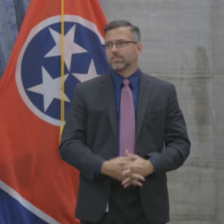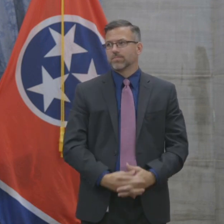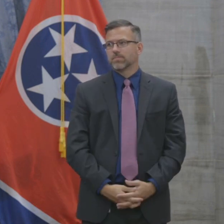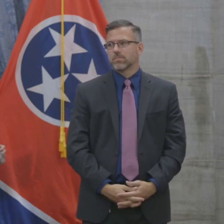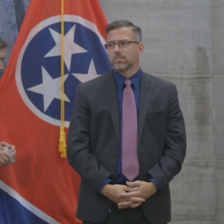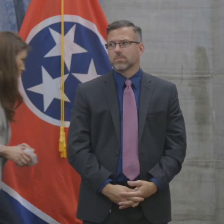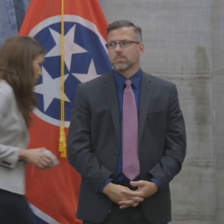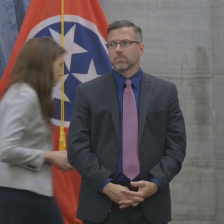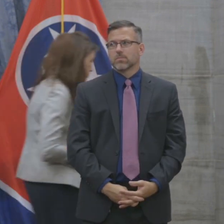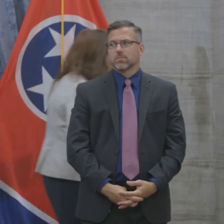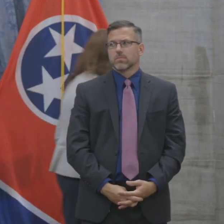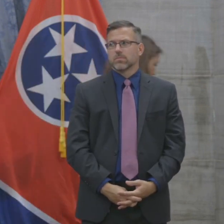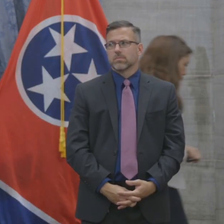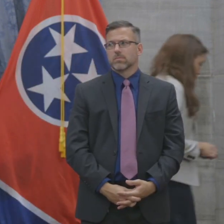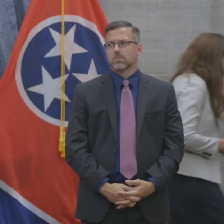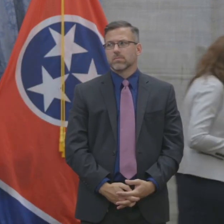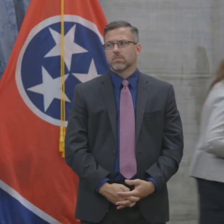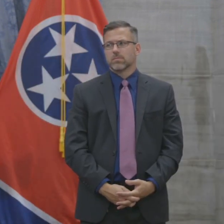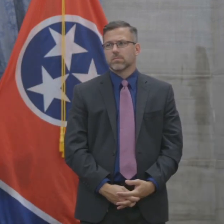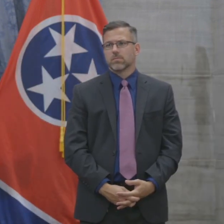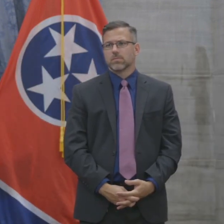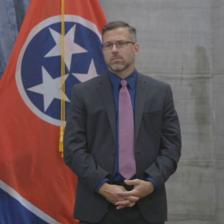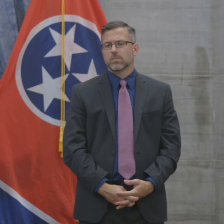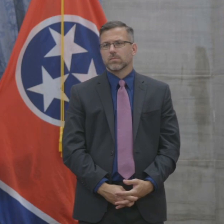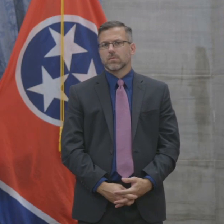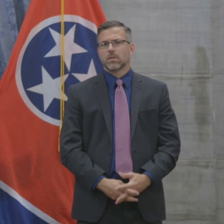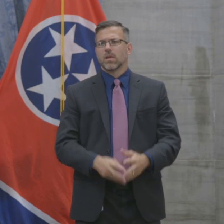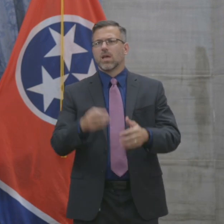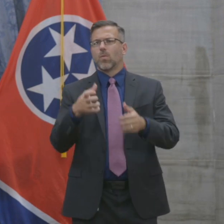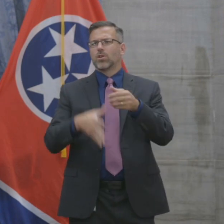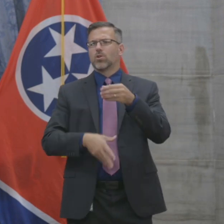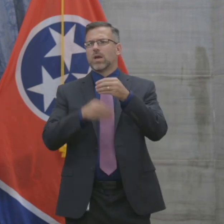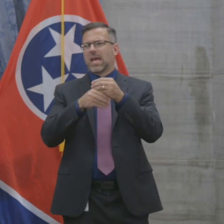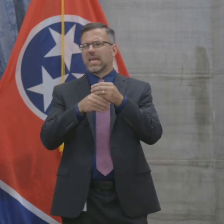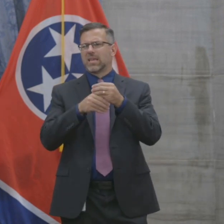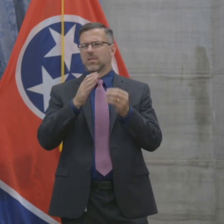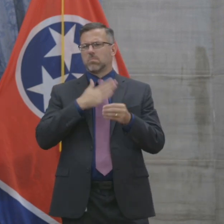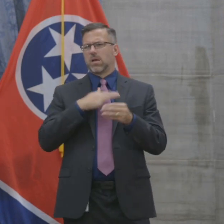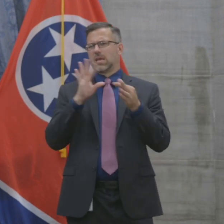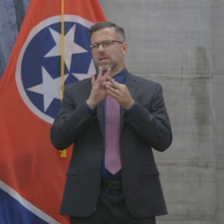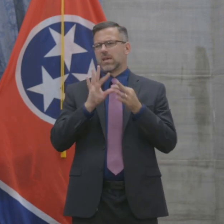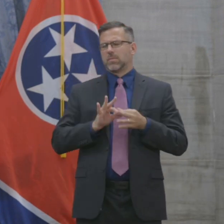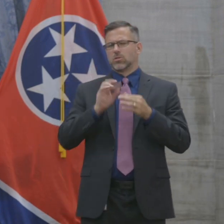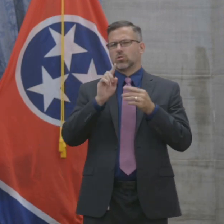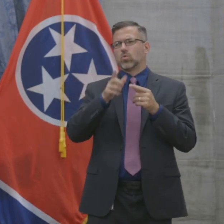is a great example of that. In terms of what teach railroads using, districts are required to adopt specific materials that go